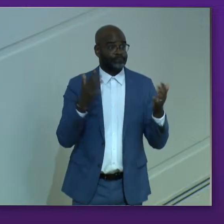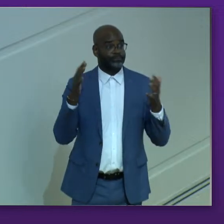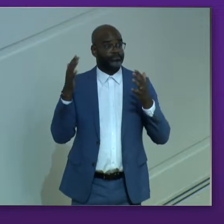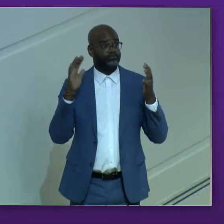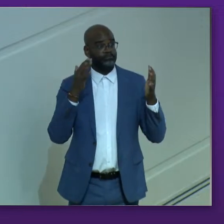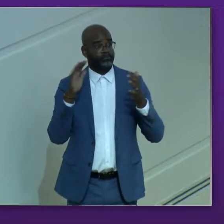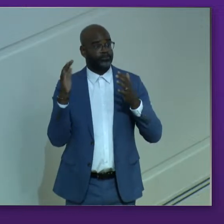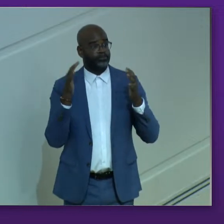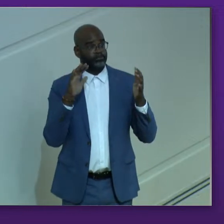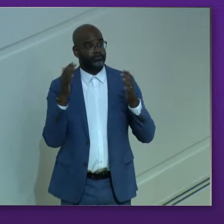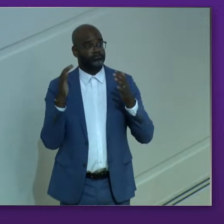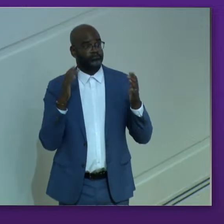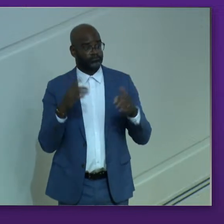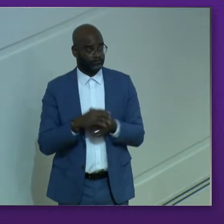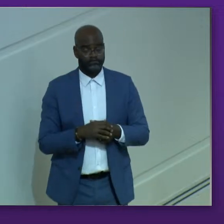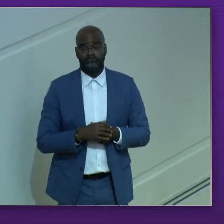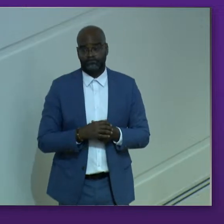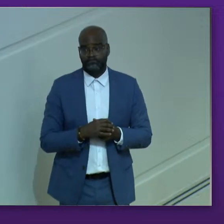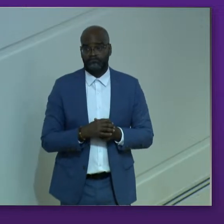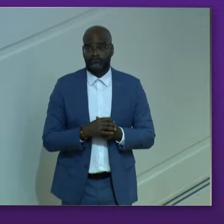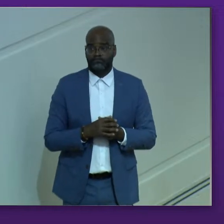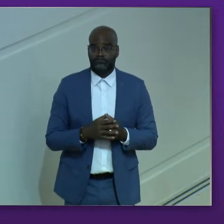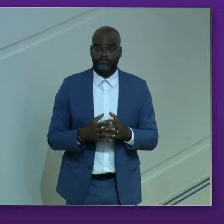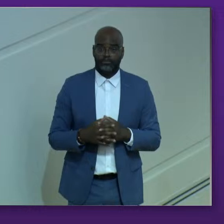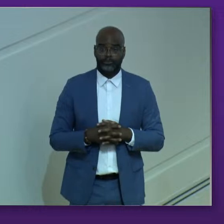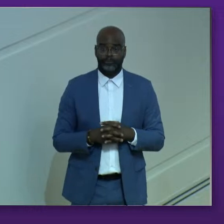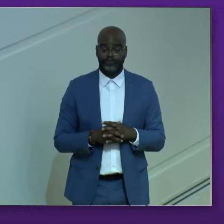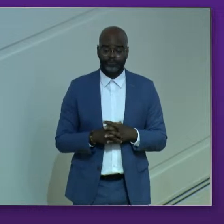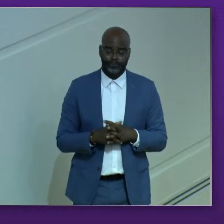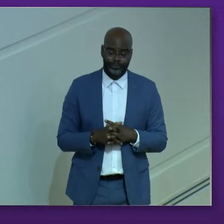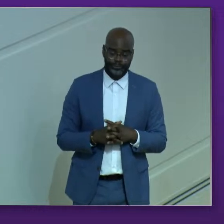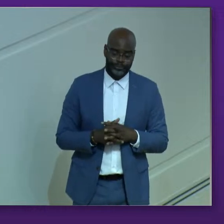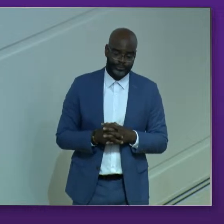RIBBON-CUTTING WAS HELD ON APRIL 20. CONGRATULATIONS AND